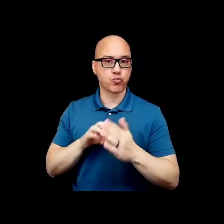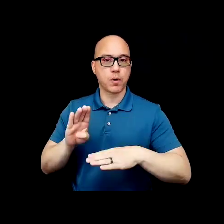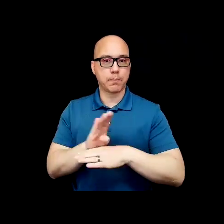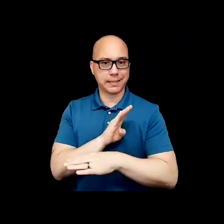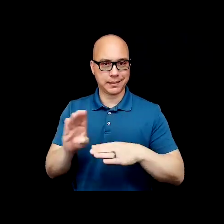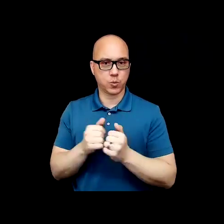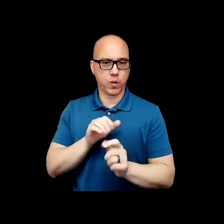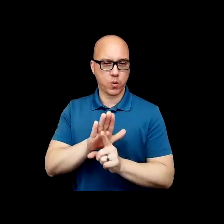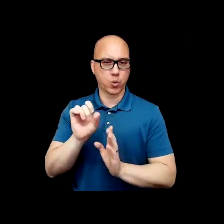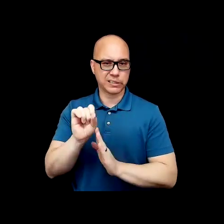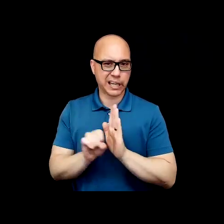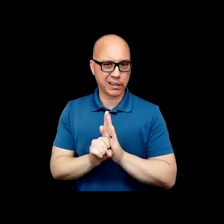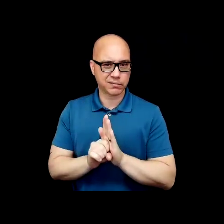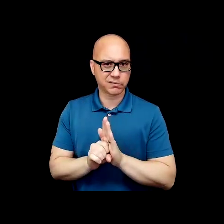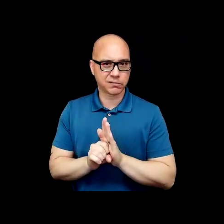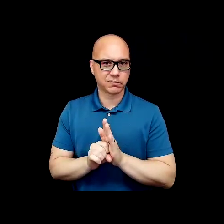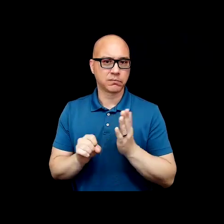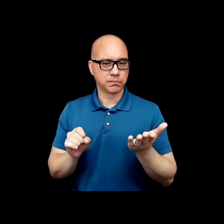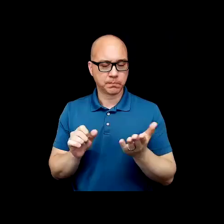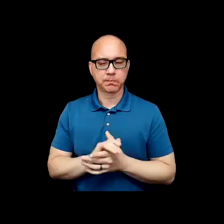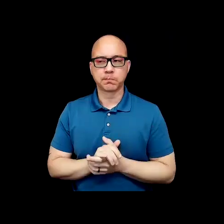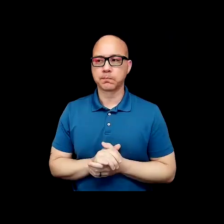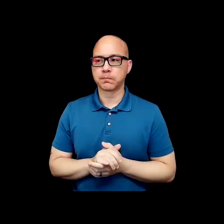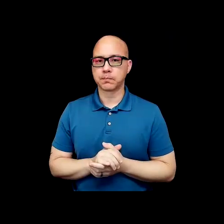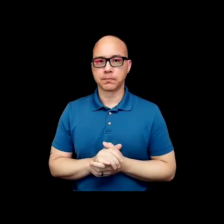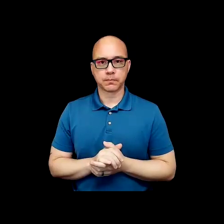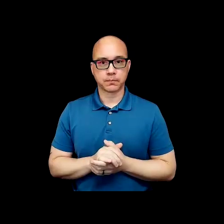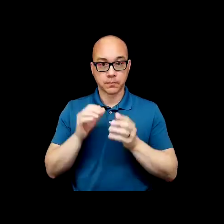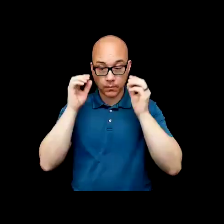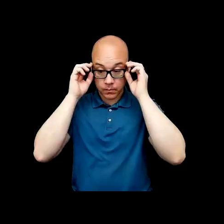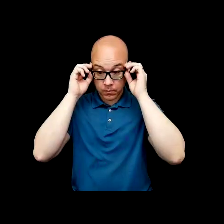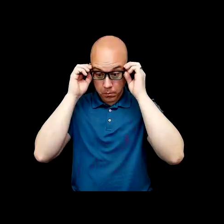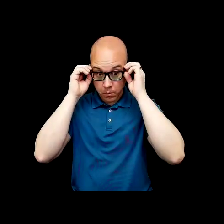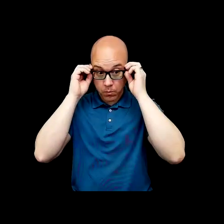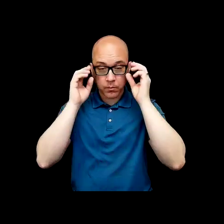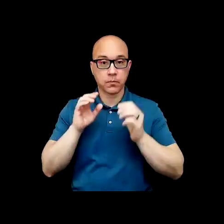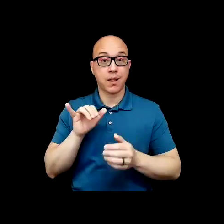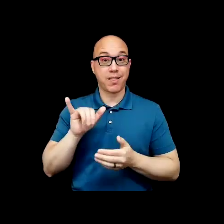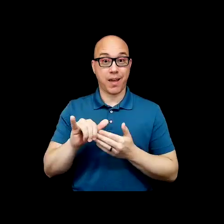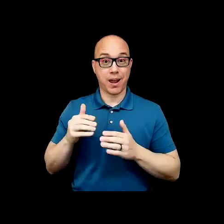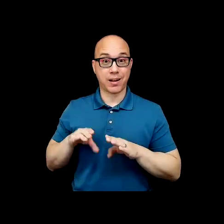with your State, or your Secretary of State office. This step is going to create the legal